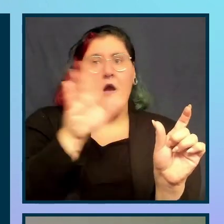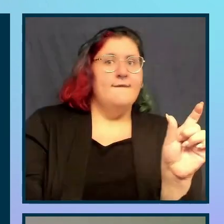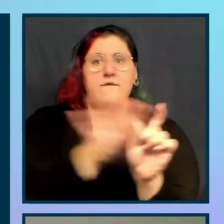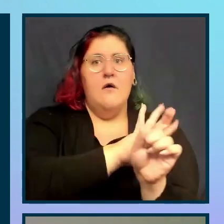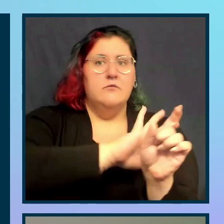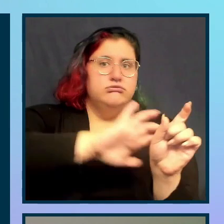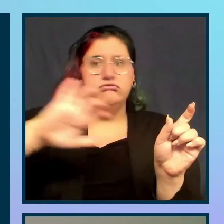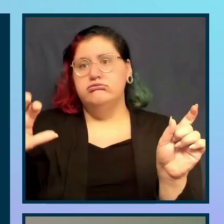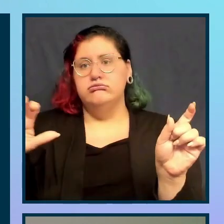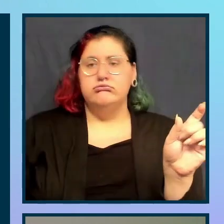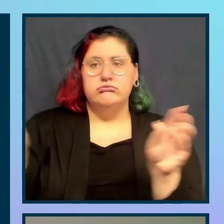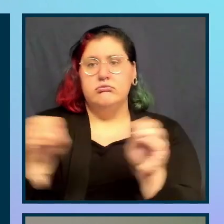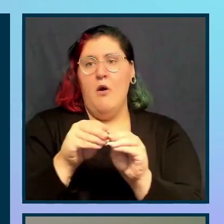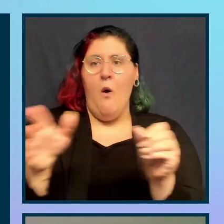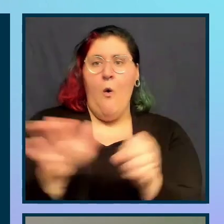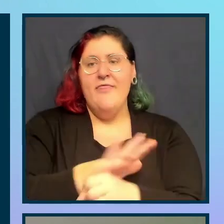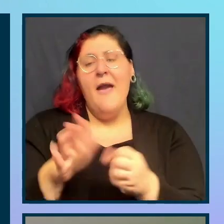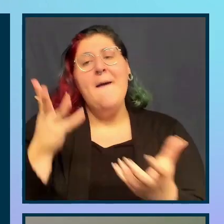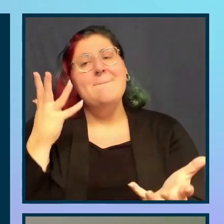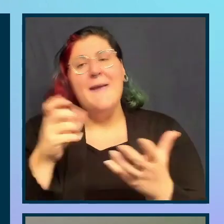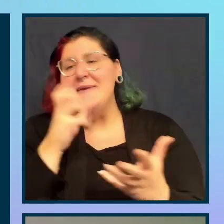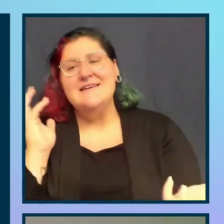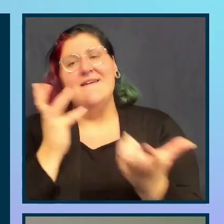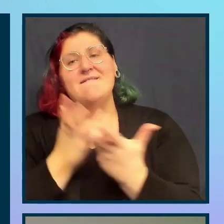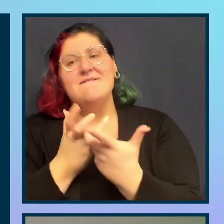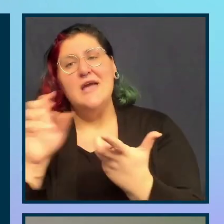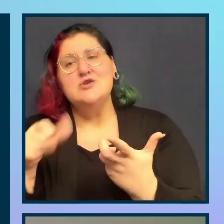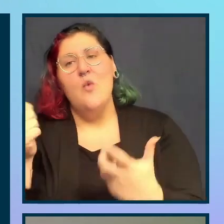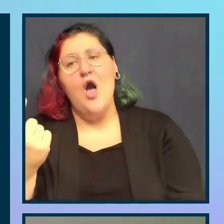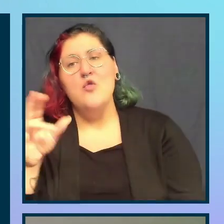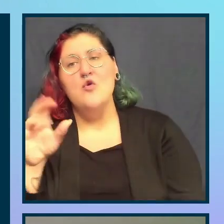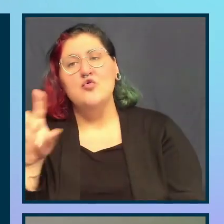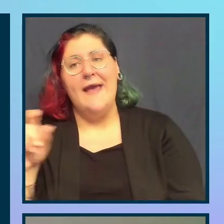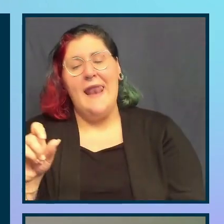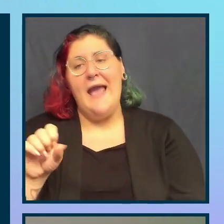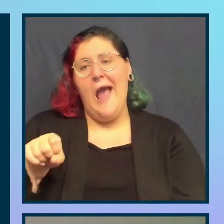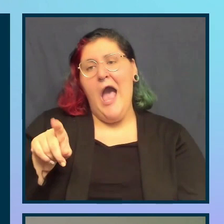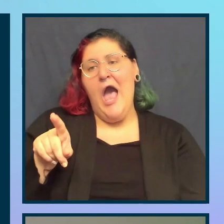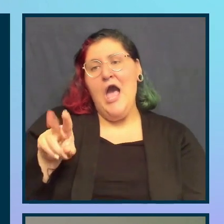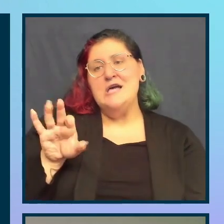like maybe spreadsheets or straight up tabular data. Some examples that I would look at